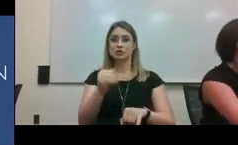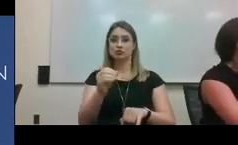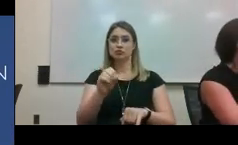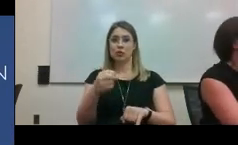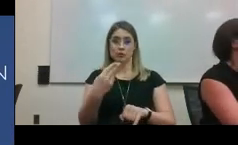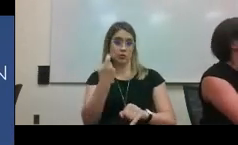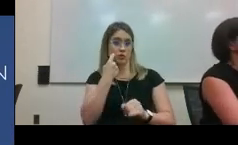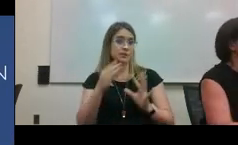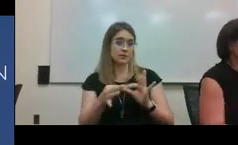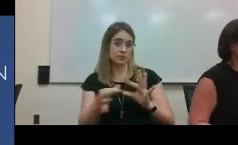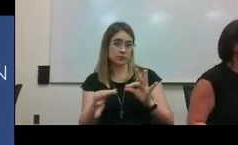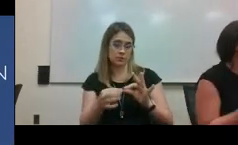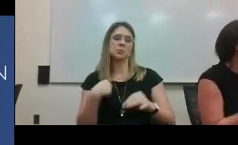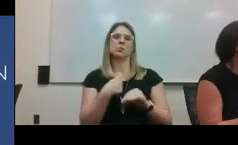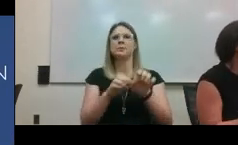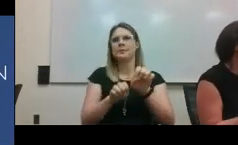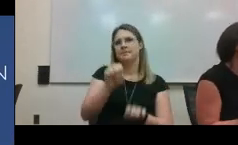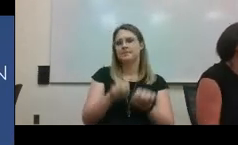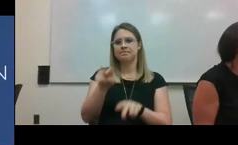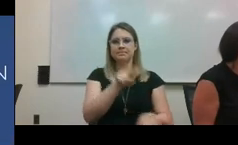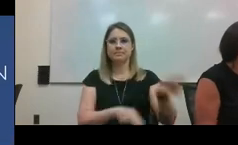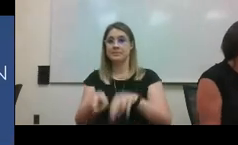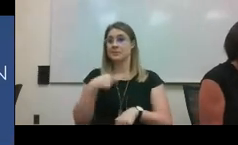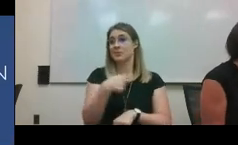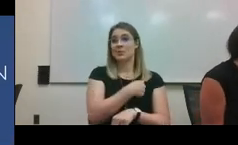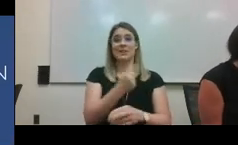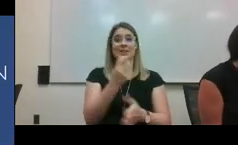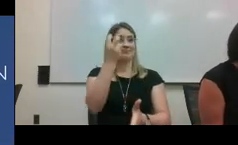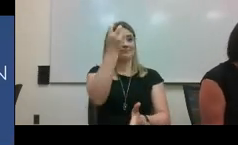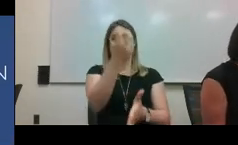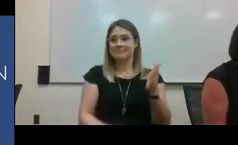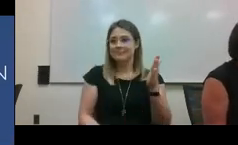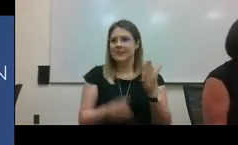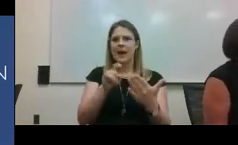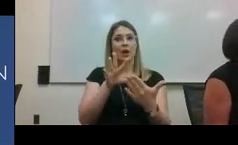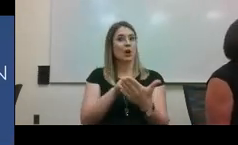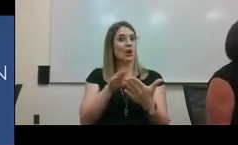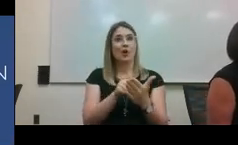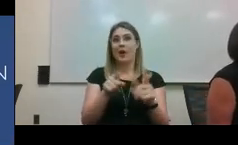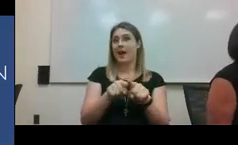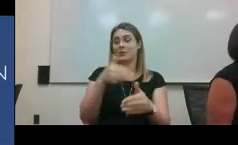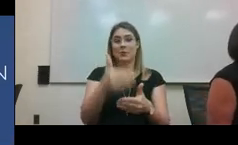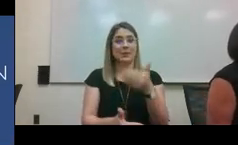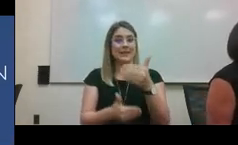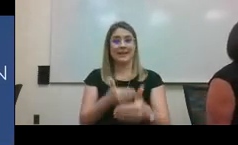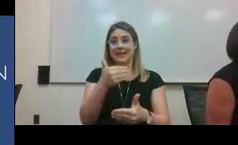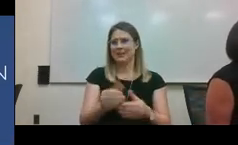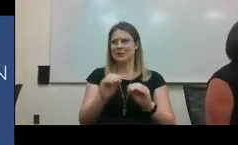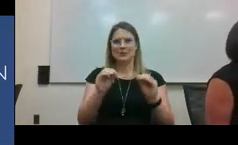And so we dove in and just had to learn a lot as we went because there was no real roadmap for how to develop